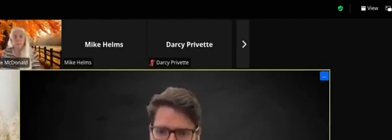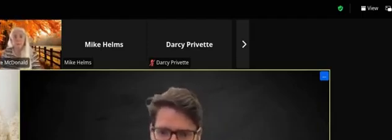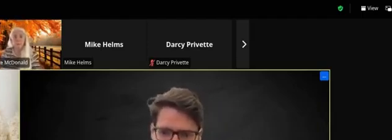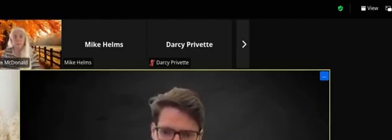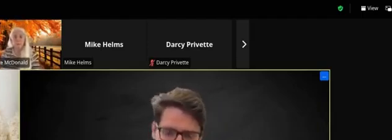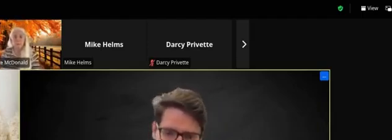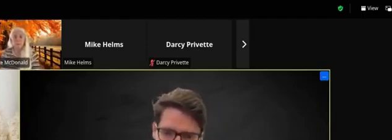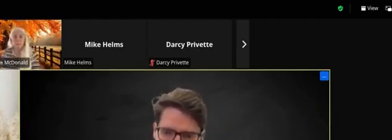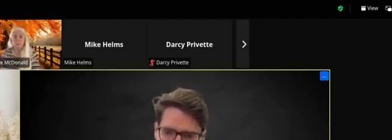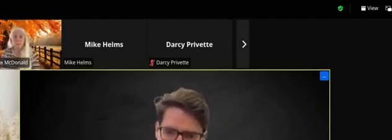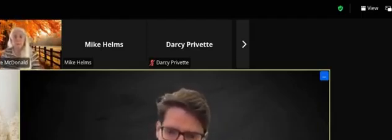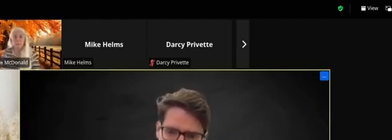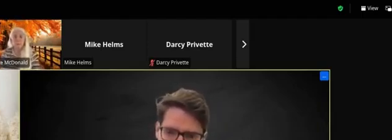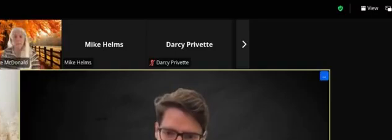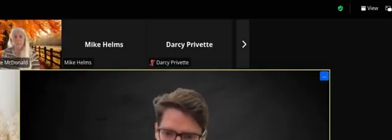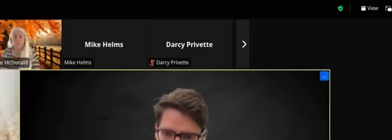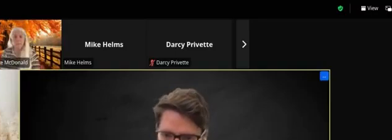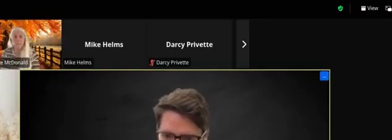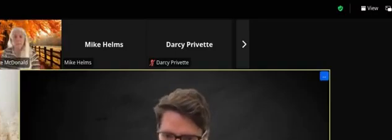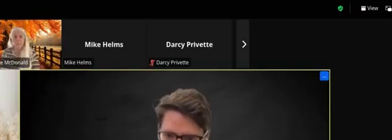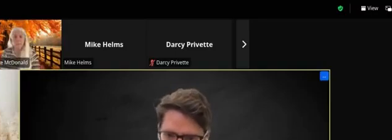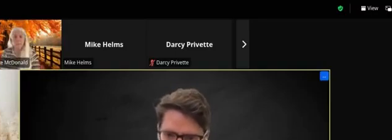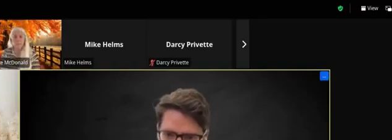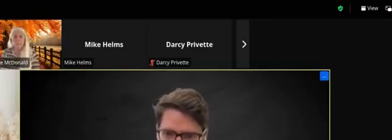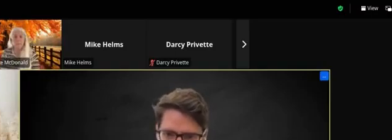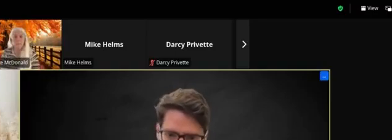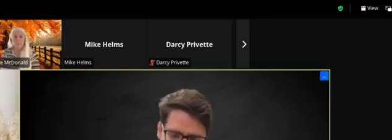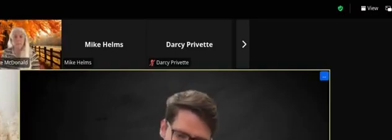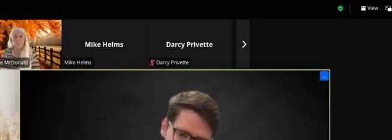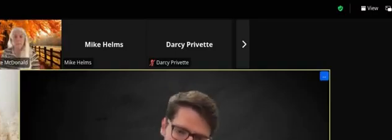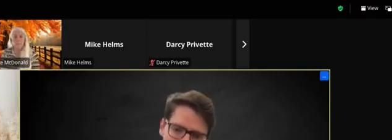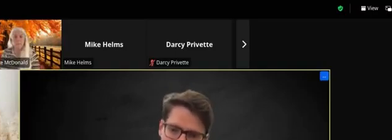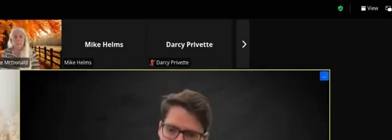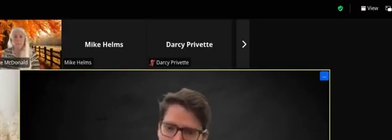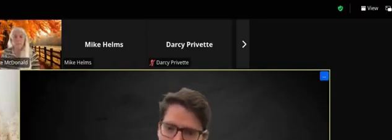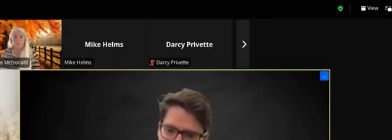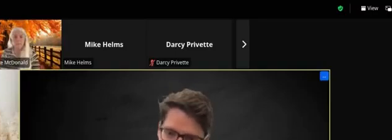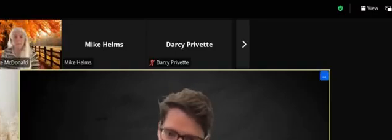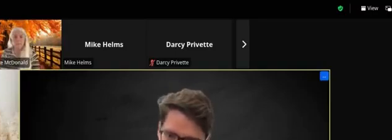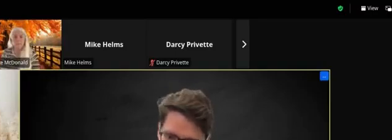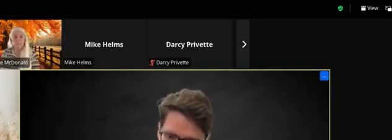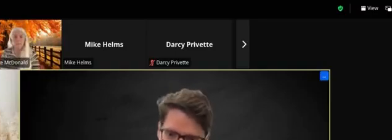I am here at the Library Services for the Deaf and Hard of Hearing. I'm the Library Coordinator.